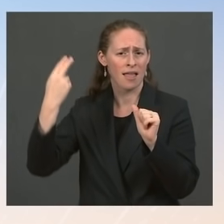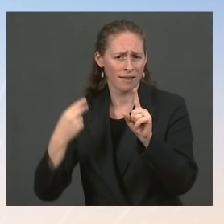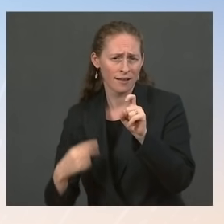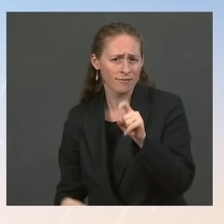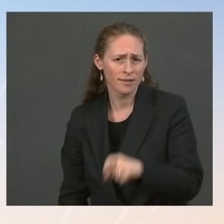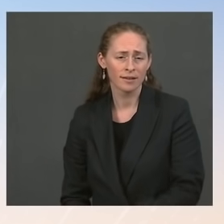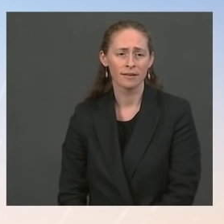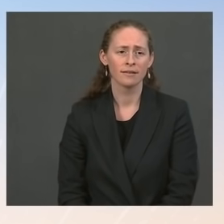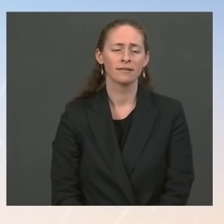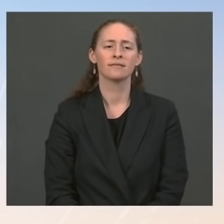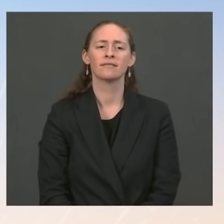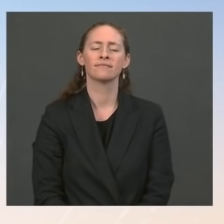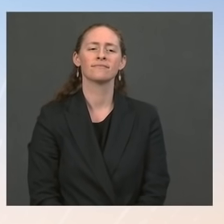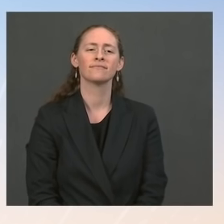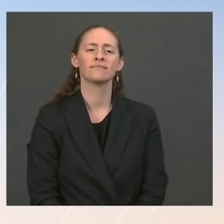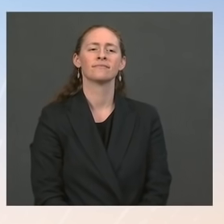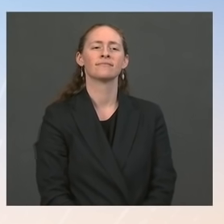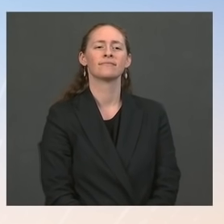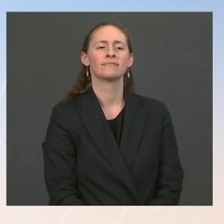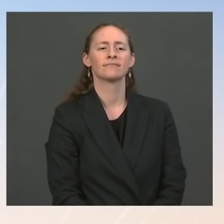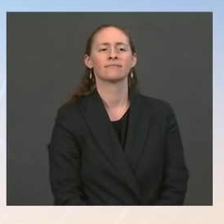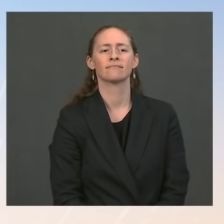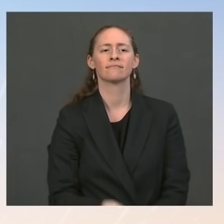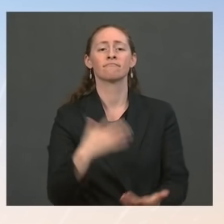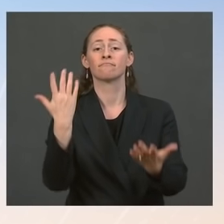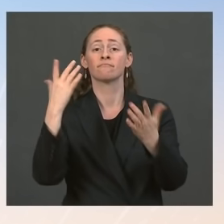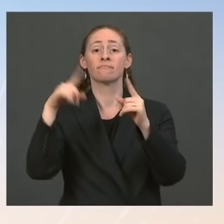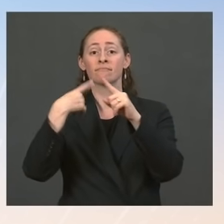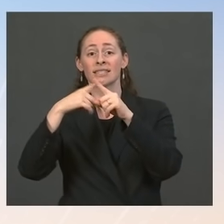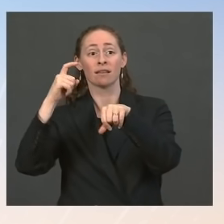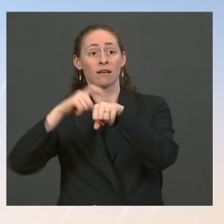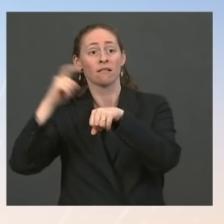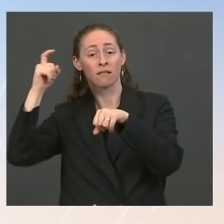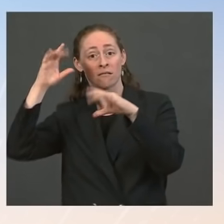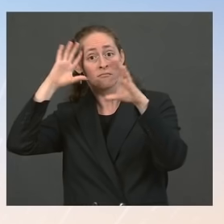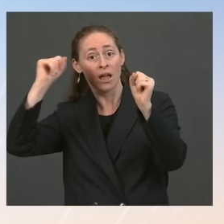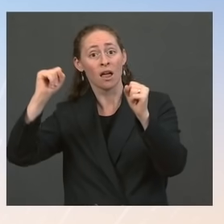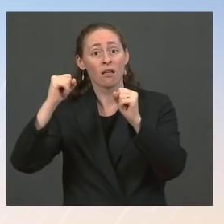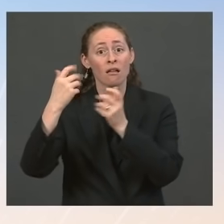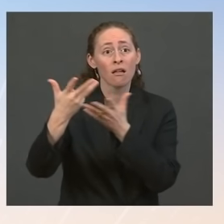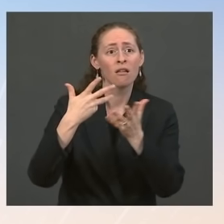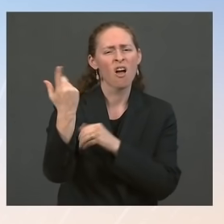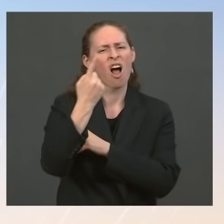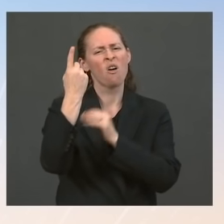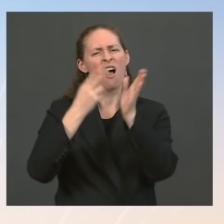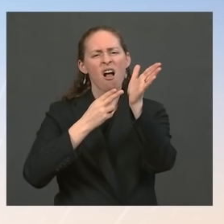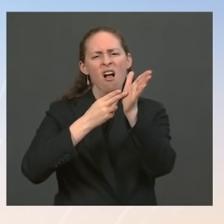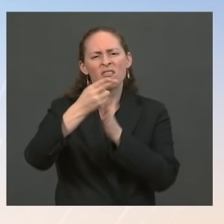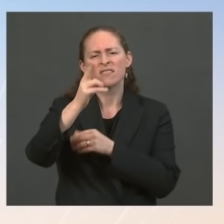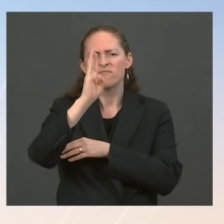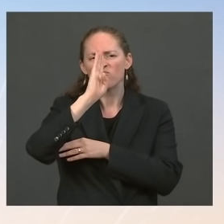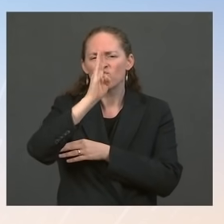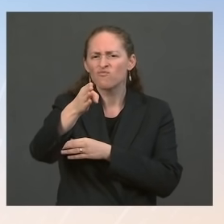that when he has conversations, they're quite candid, they're direct. And he's had a long relationship,